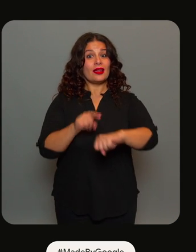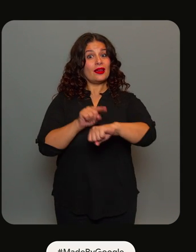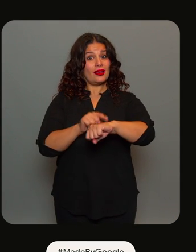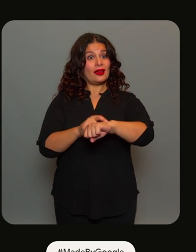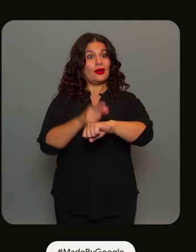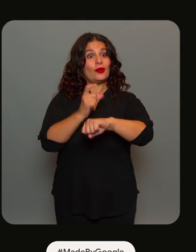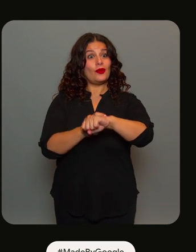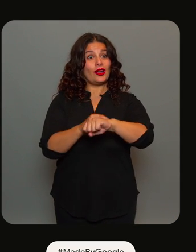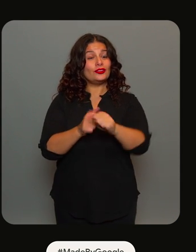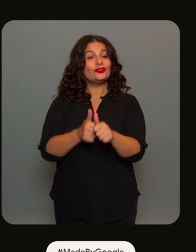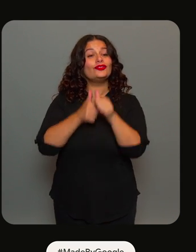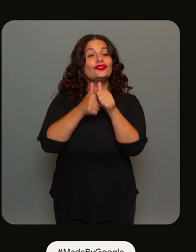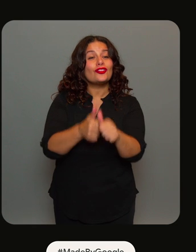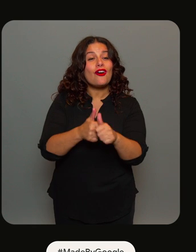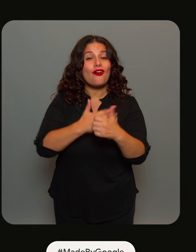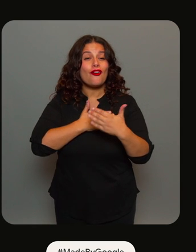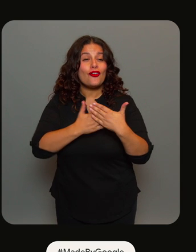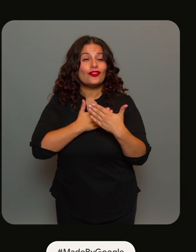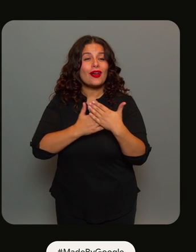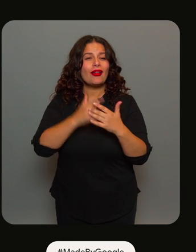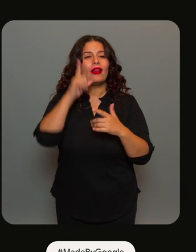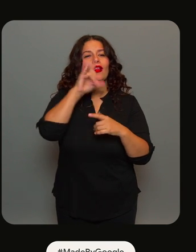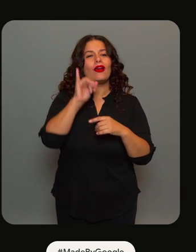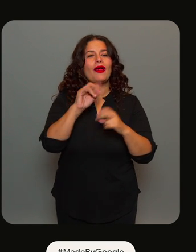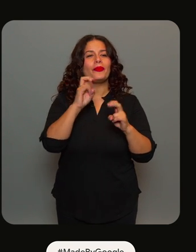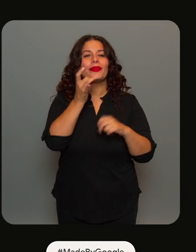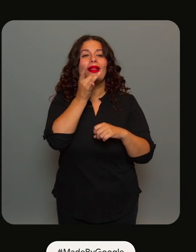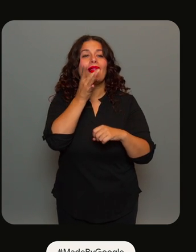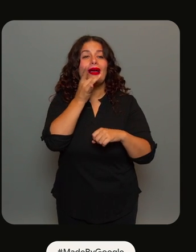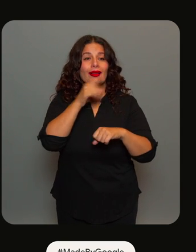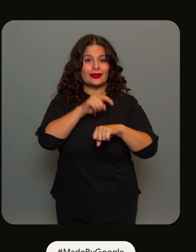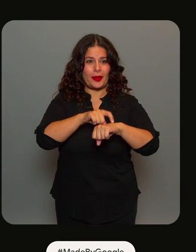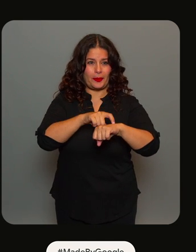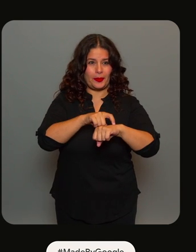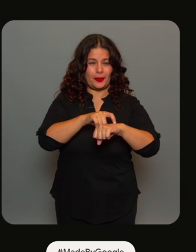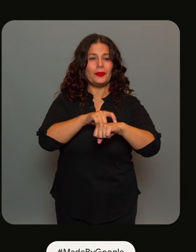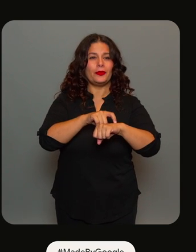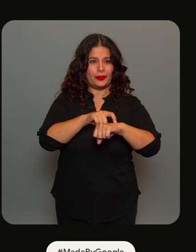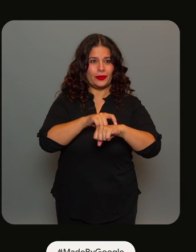time, down to the second. Fitbit plus Google. Both sides are bringing great expertise.